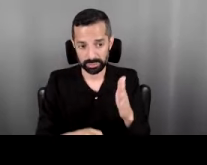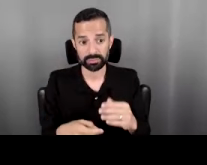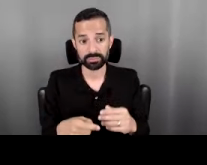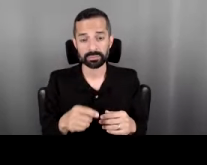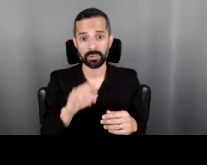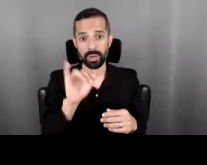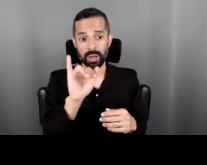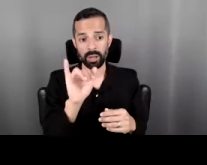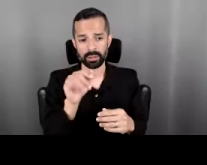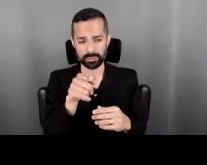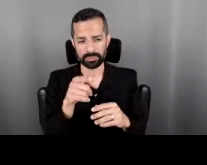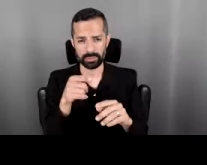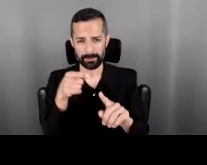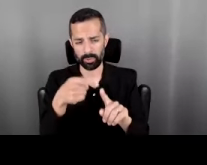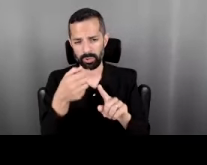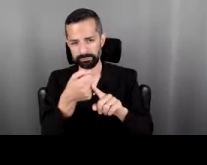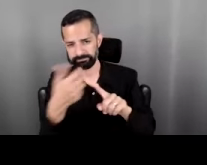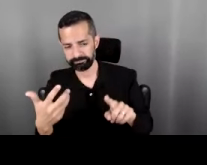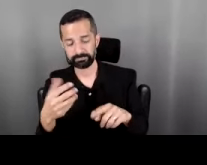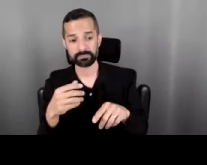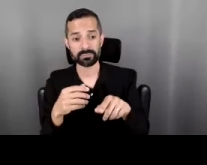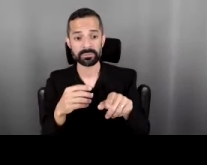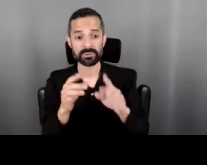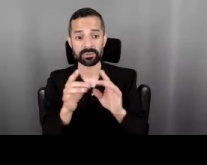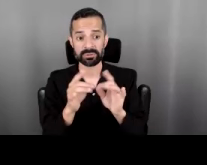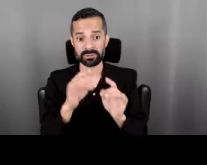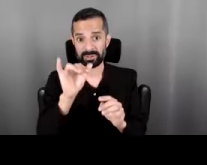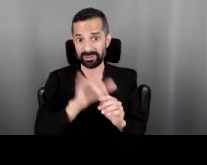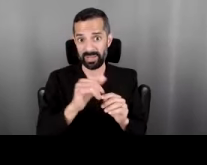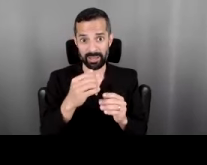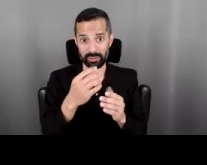to specify what the view is for this resource, in this case